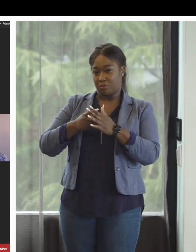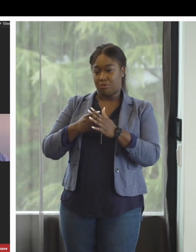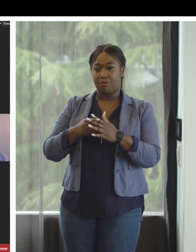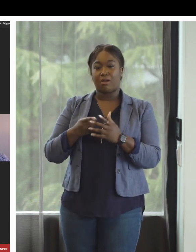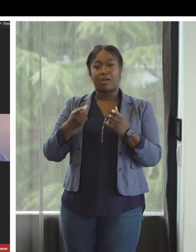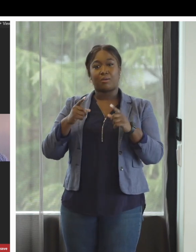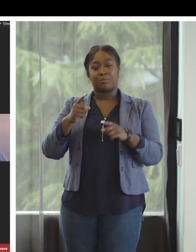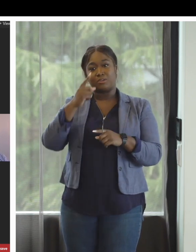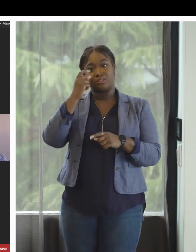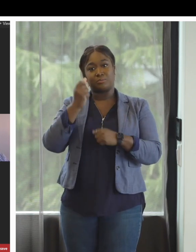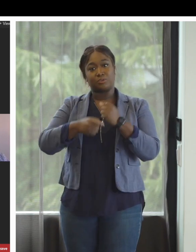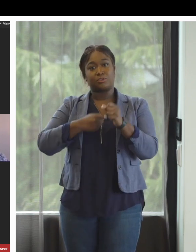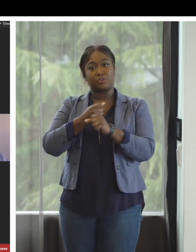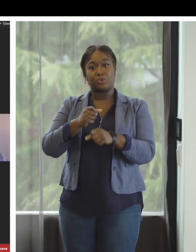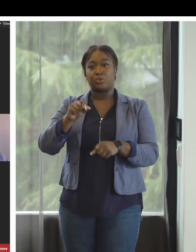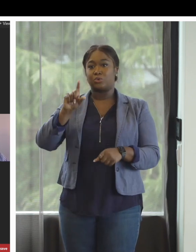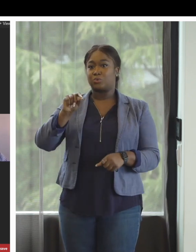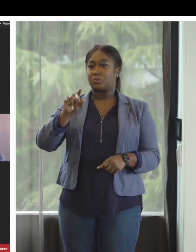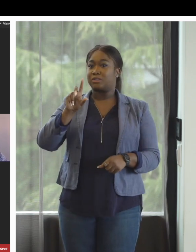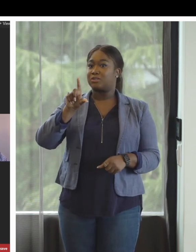heart of COVID, doing it virtually